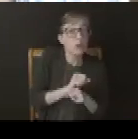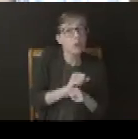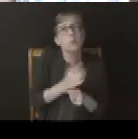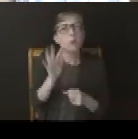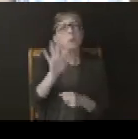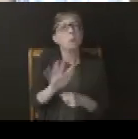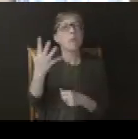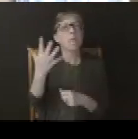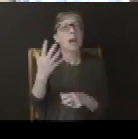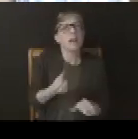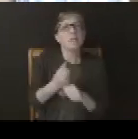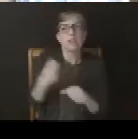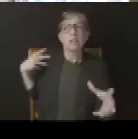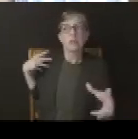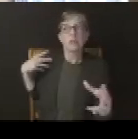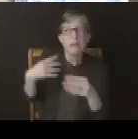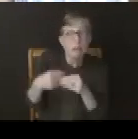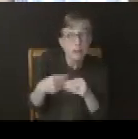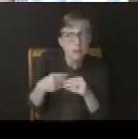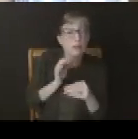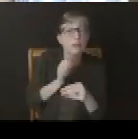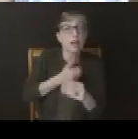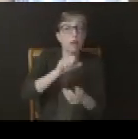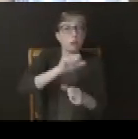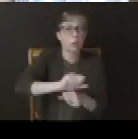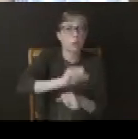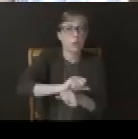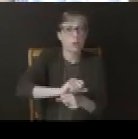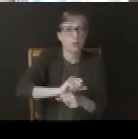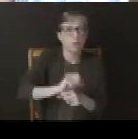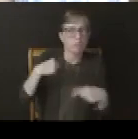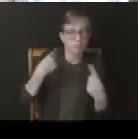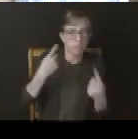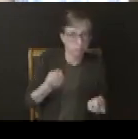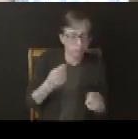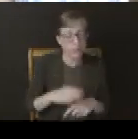done some great work in areas really made an impact.